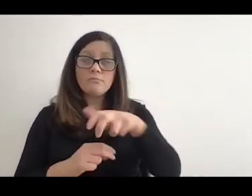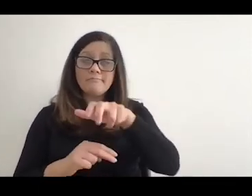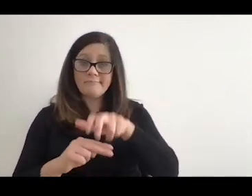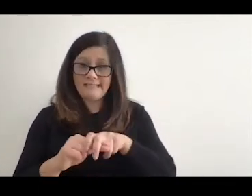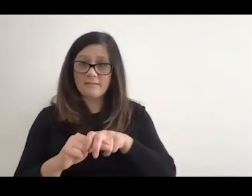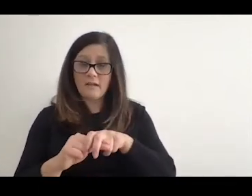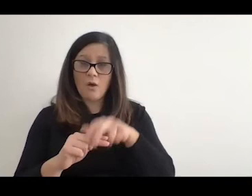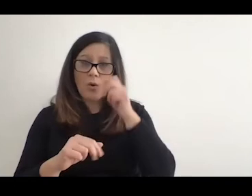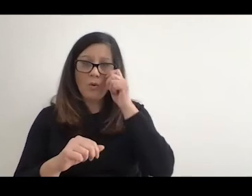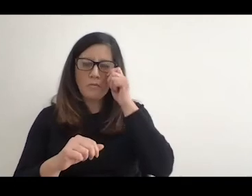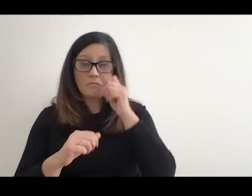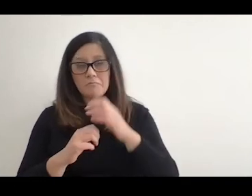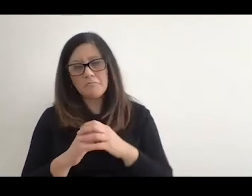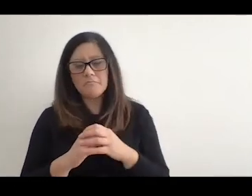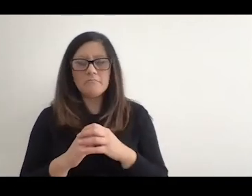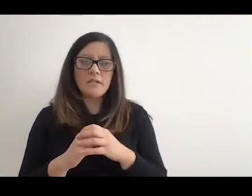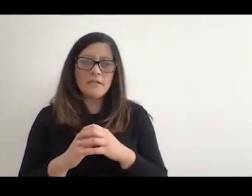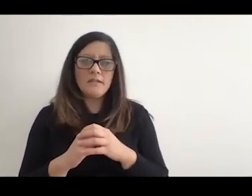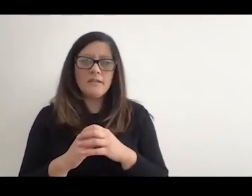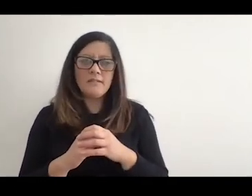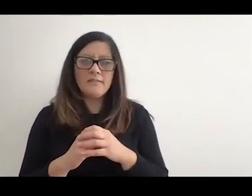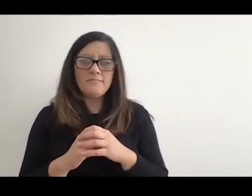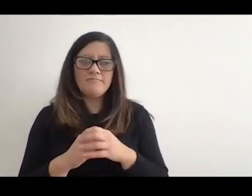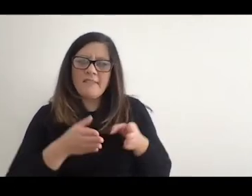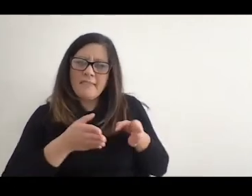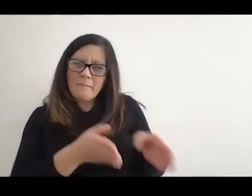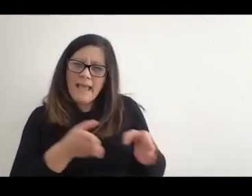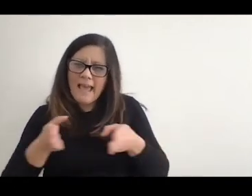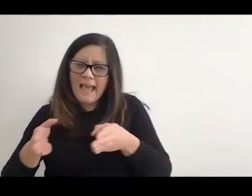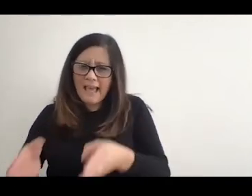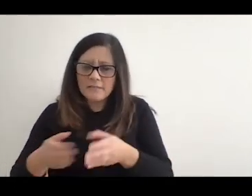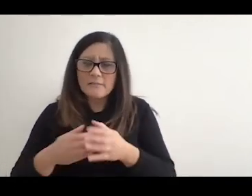maybe the way that the pants are cut or whatever you're wearing is cut.